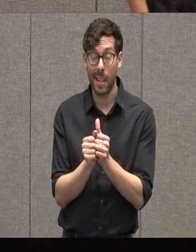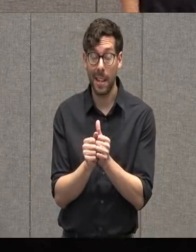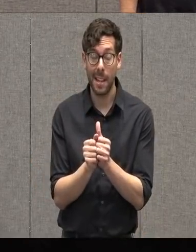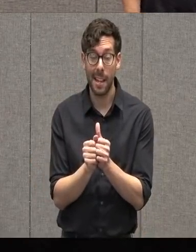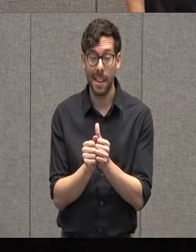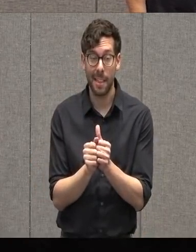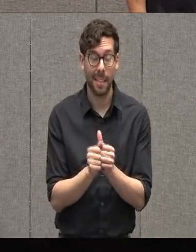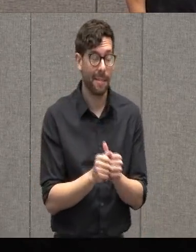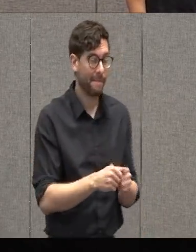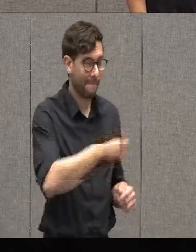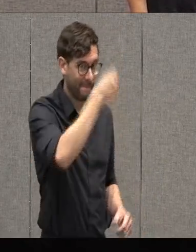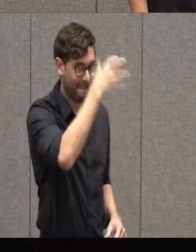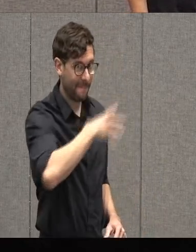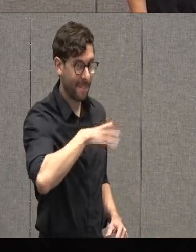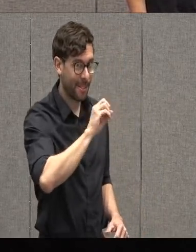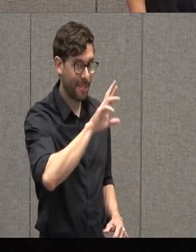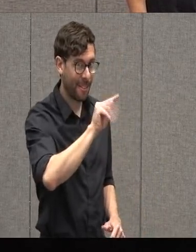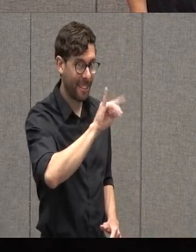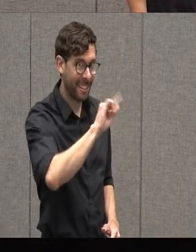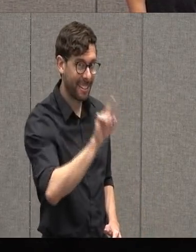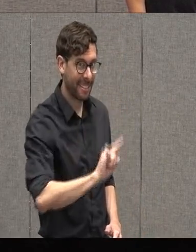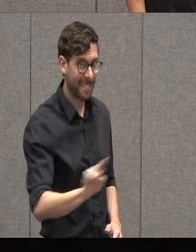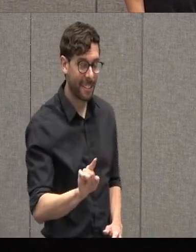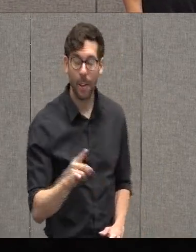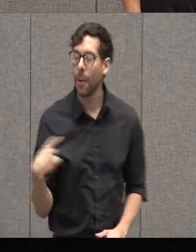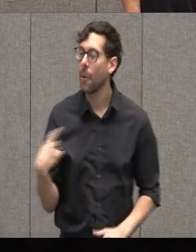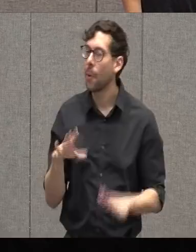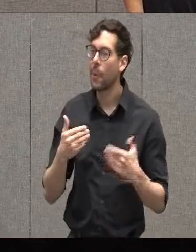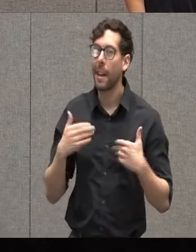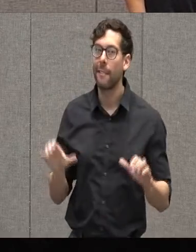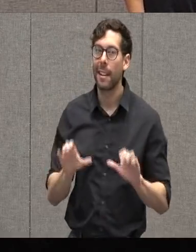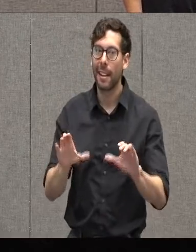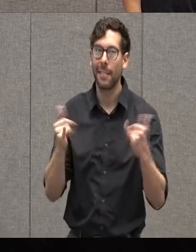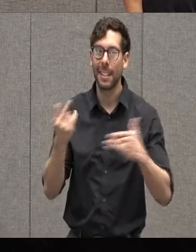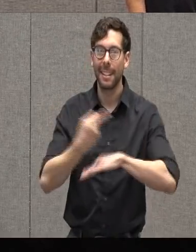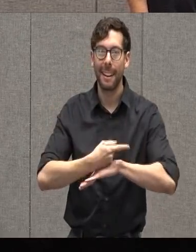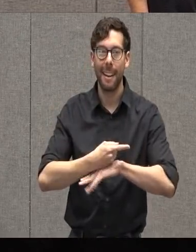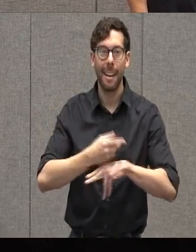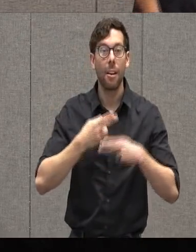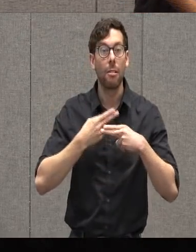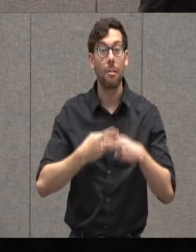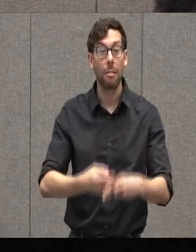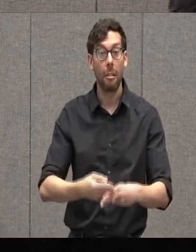Hi there, and we have an activity today. It's called egg-cellent math.